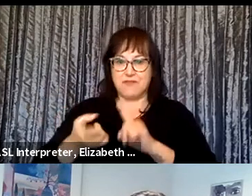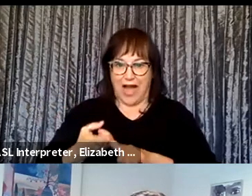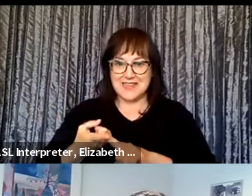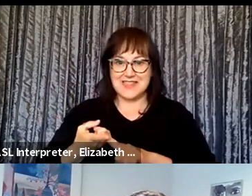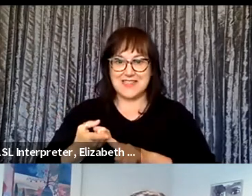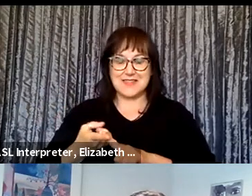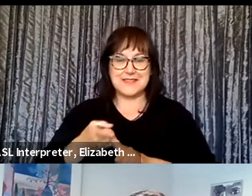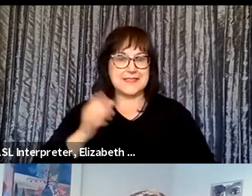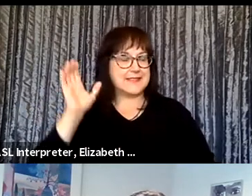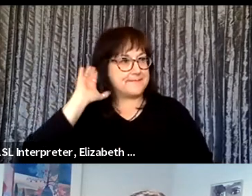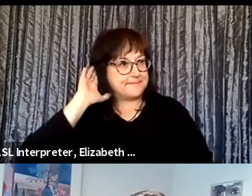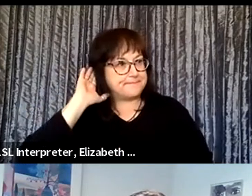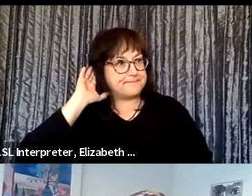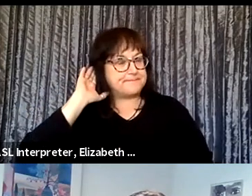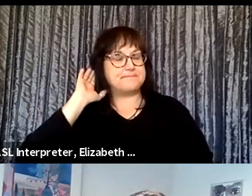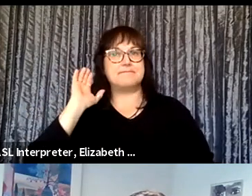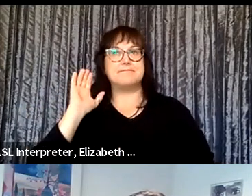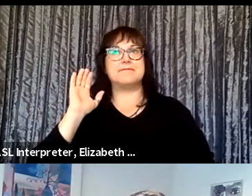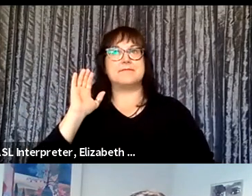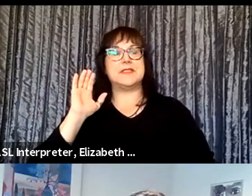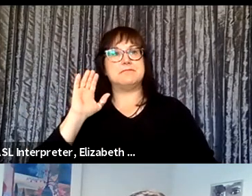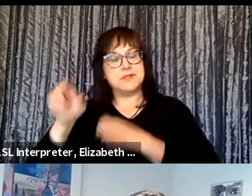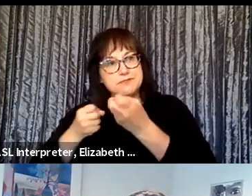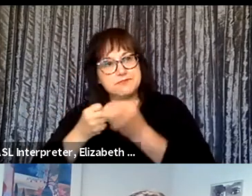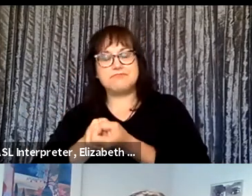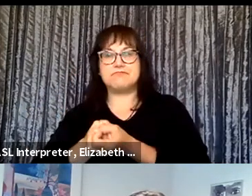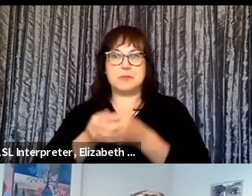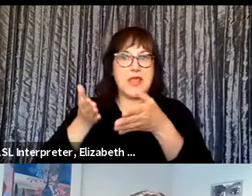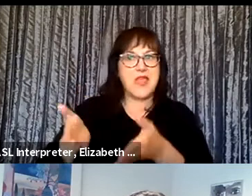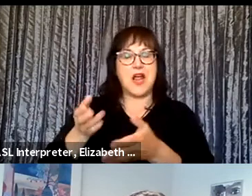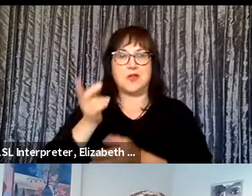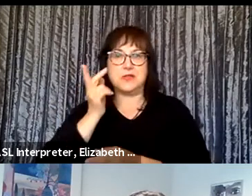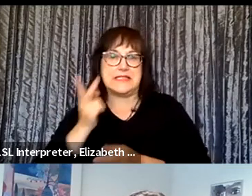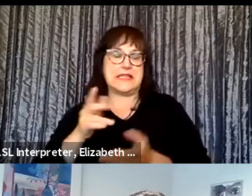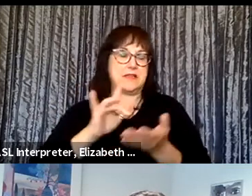listening to and bearing witness to the content, you know, the medical content of